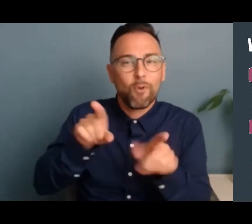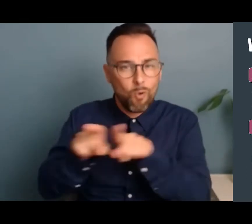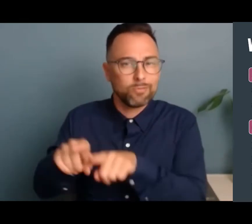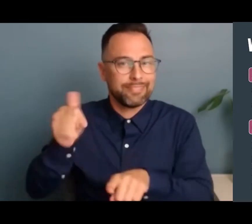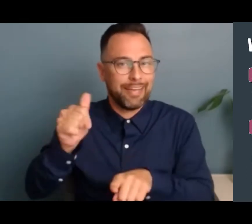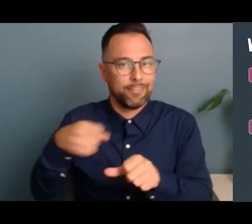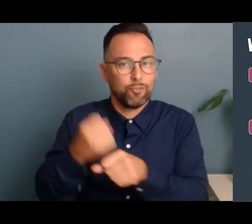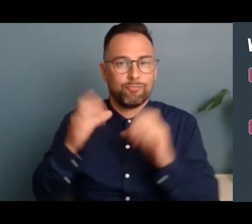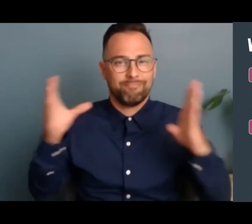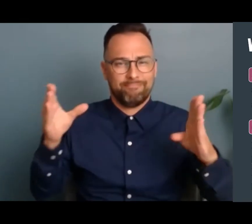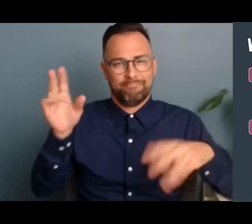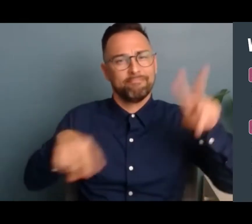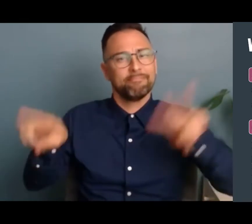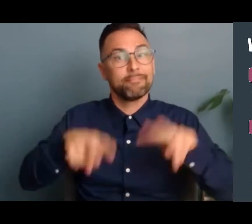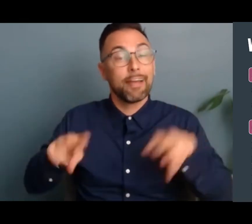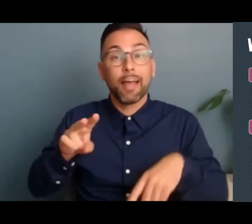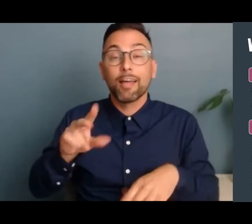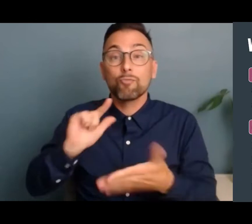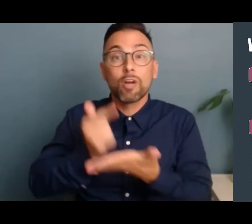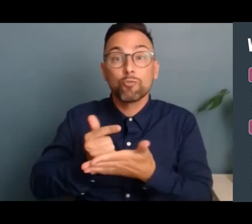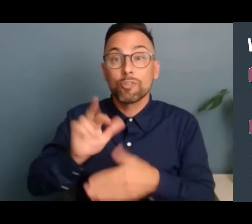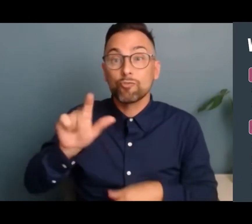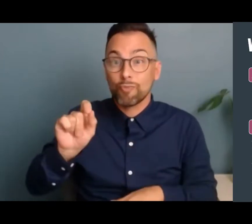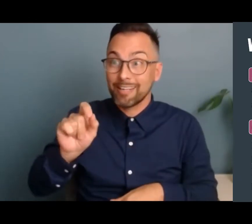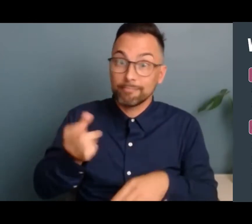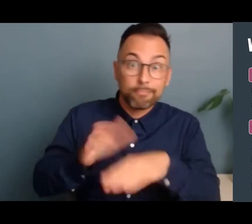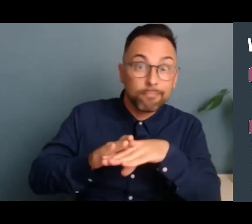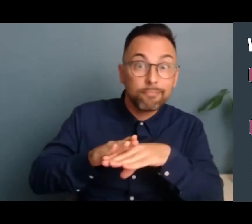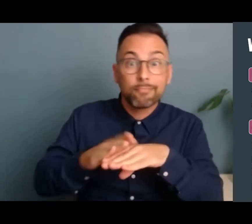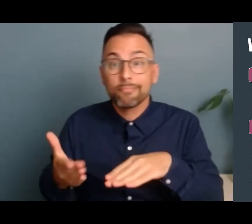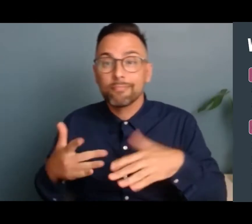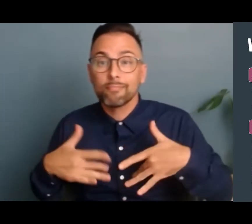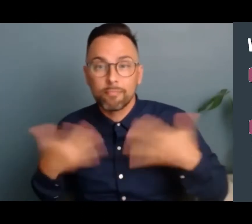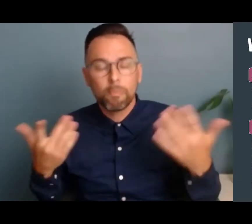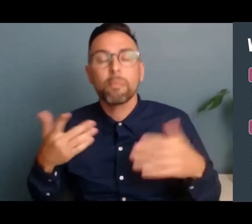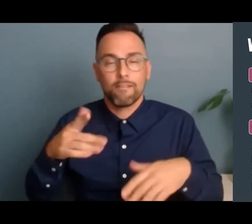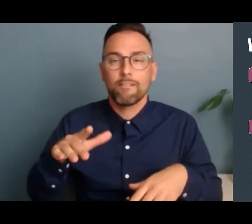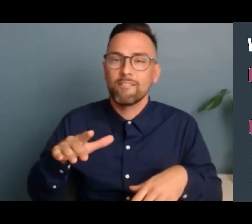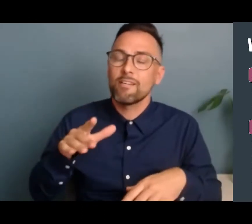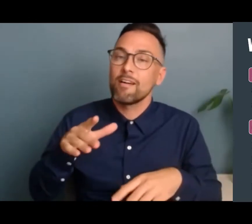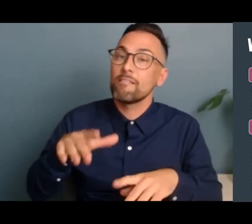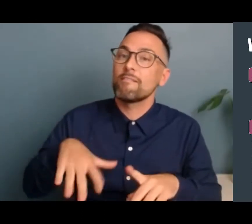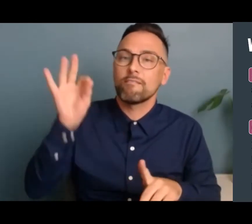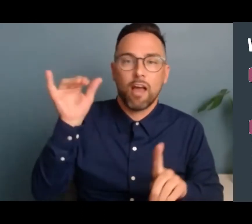also ran a 10-year research and saw that in terms of graduate rates and seeing if there